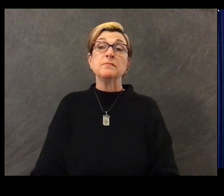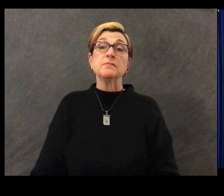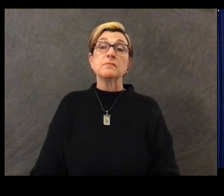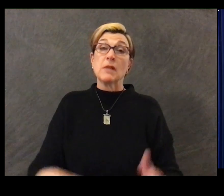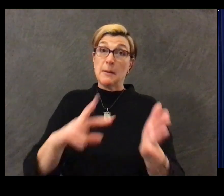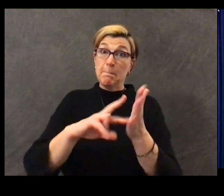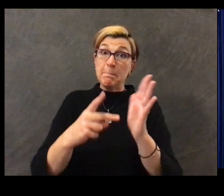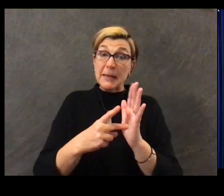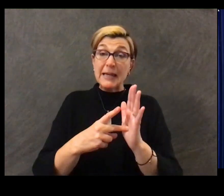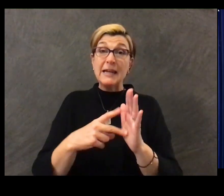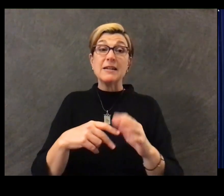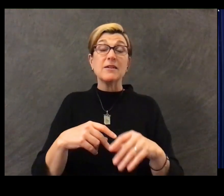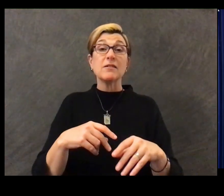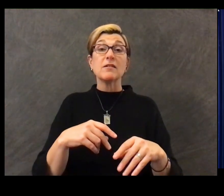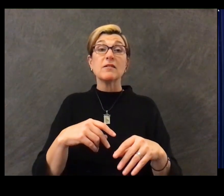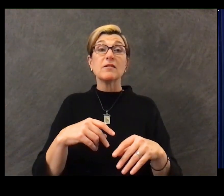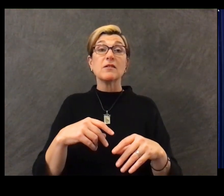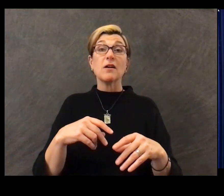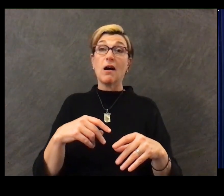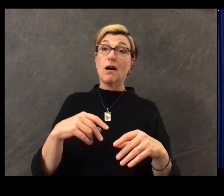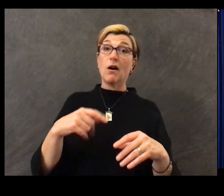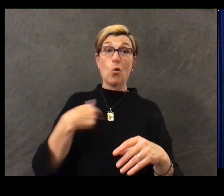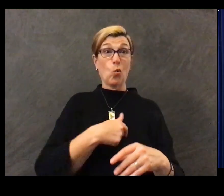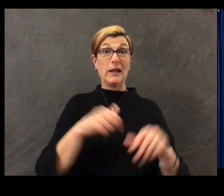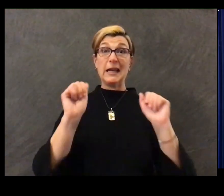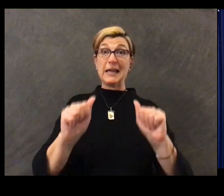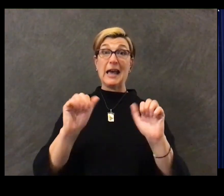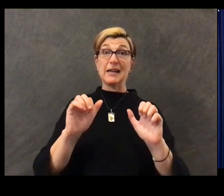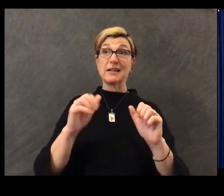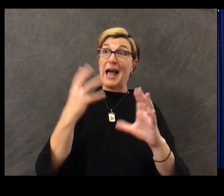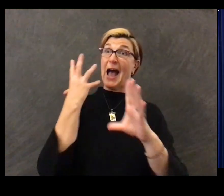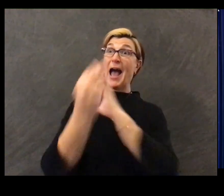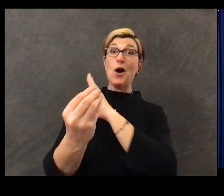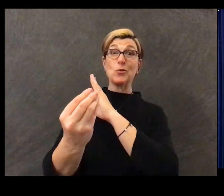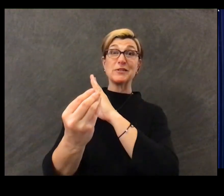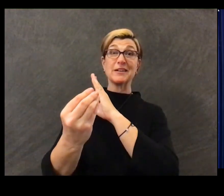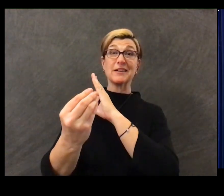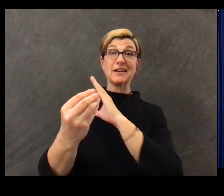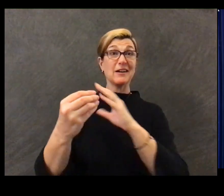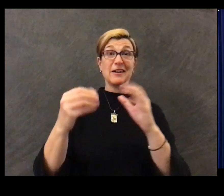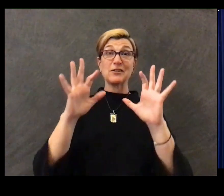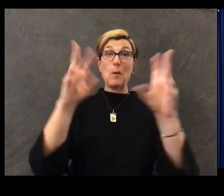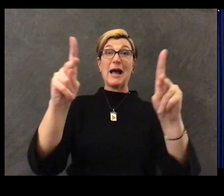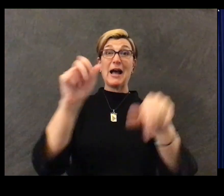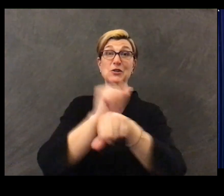on in America we've finished we're not we have to proceed in a very careful